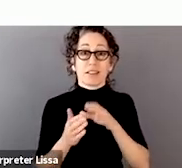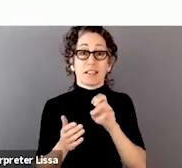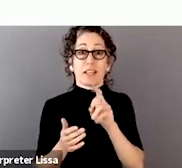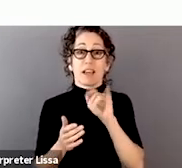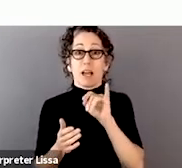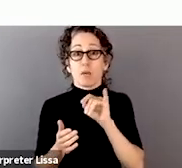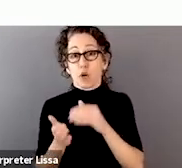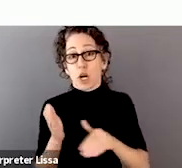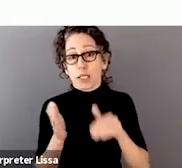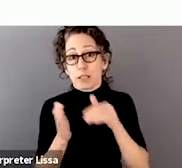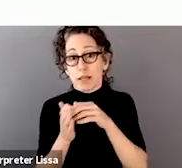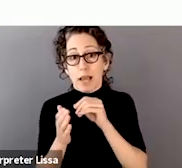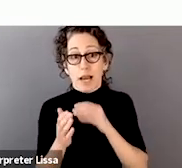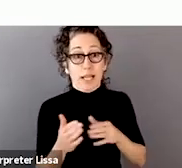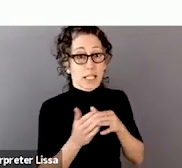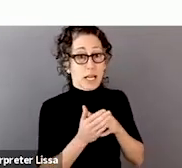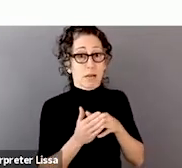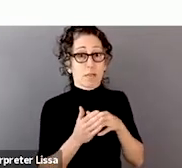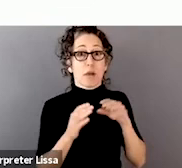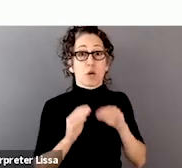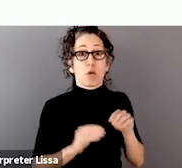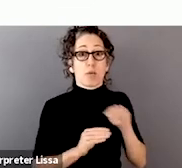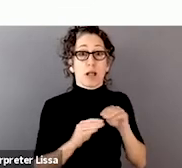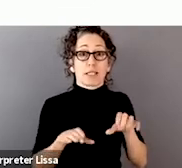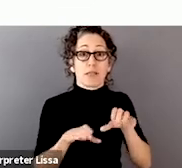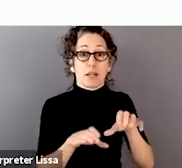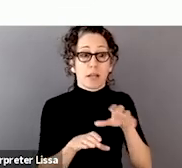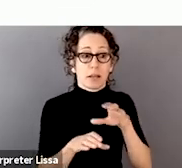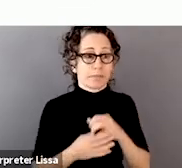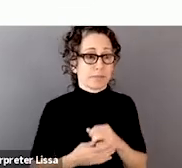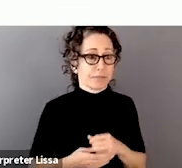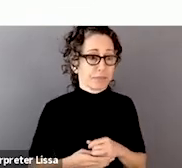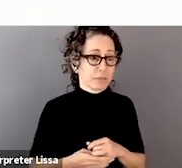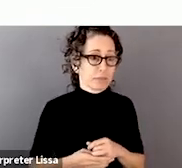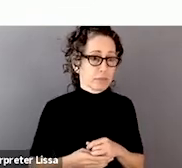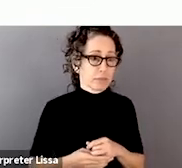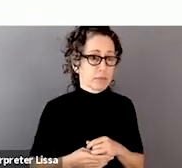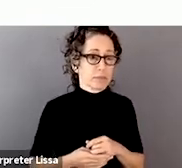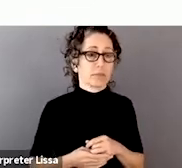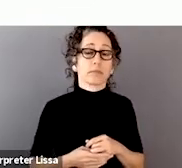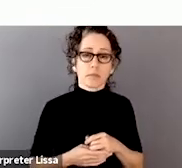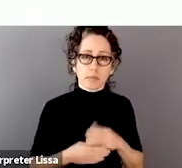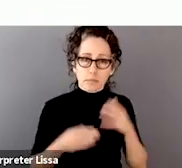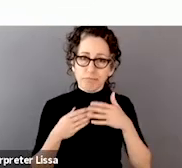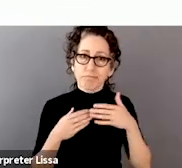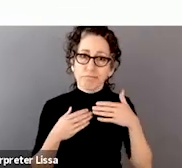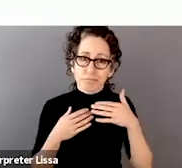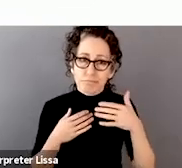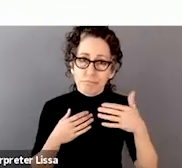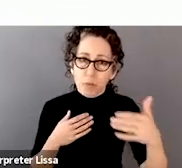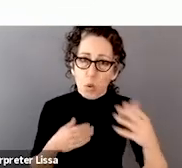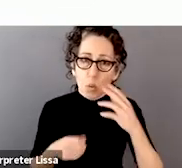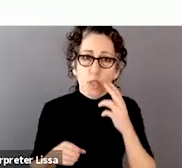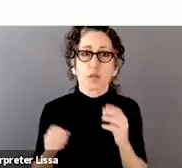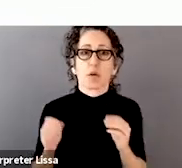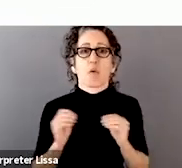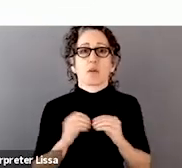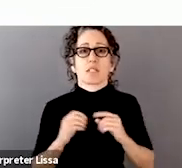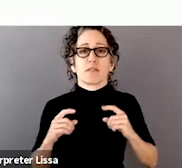in antimicrobial activity and cell cycle regulation. Going forward, we will use more sophisticated prediction models that utilize prior biological information